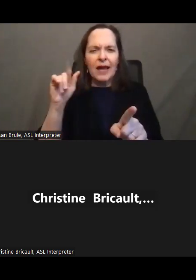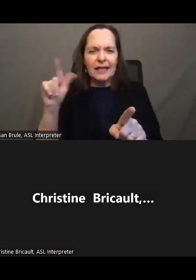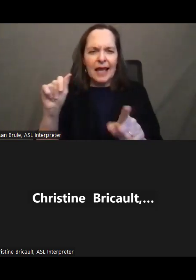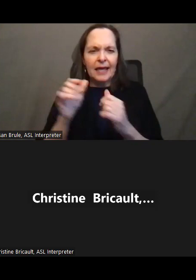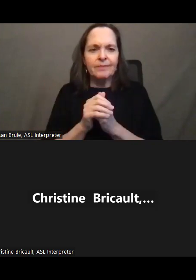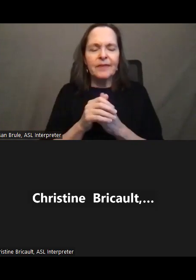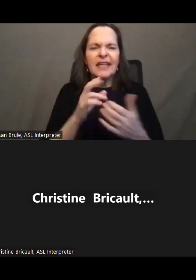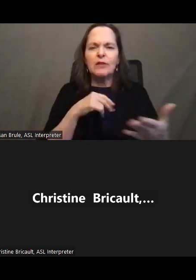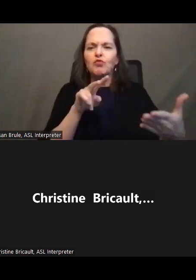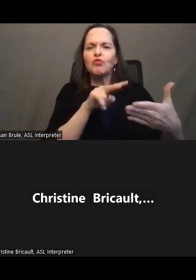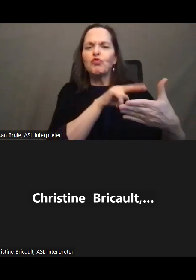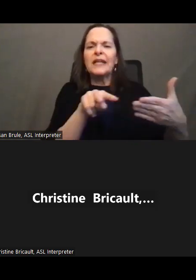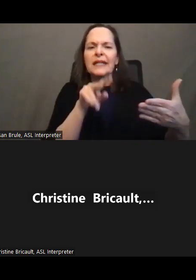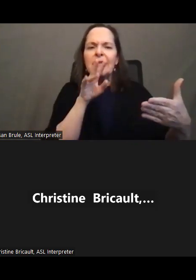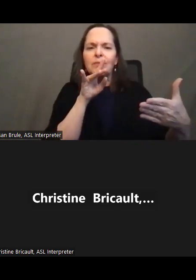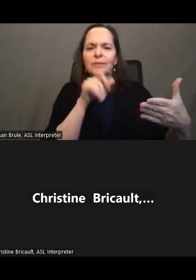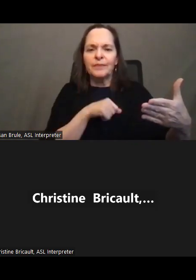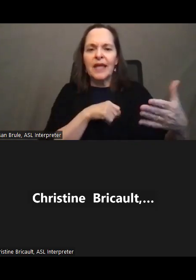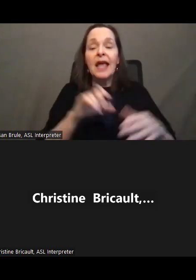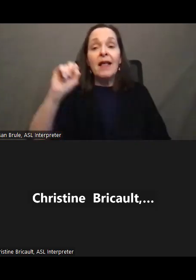governments on the basis of disability.